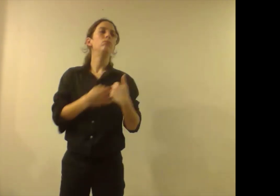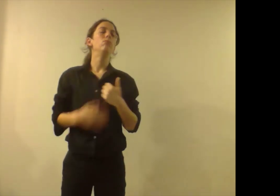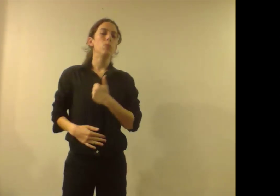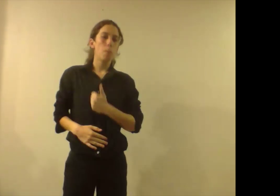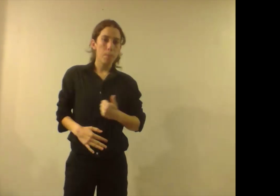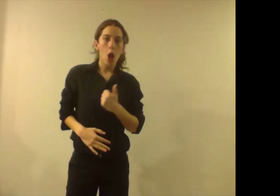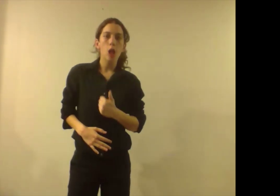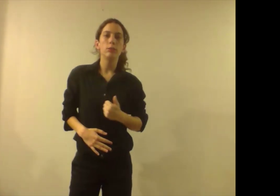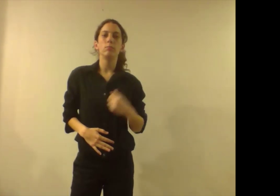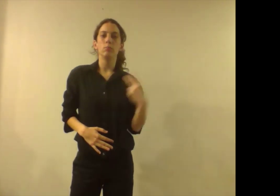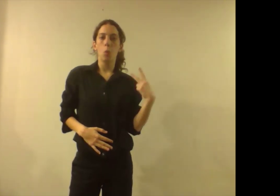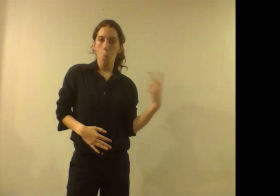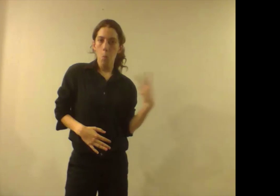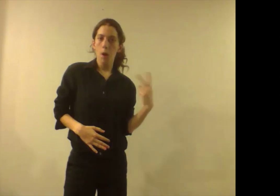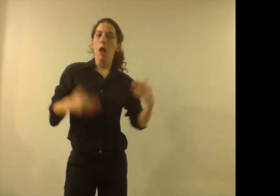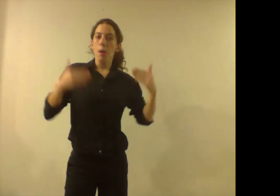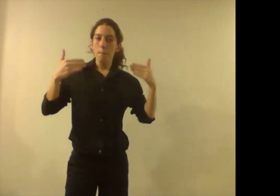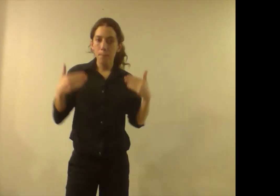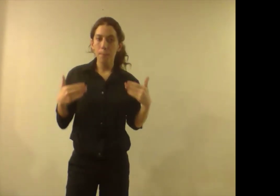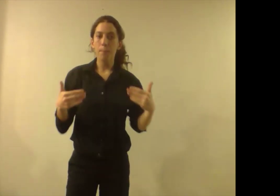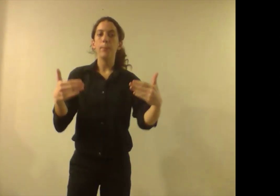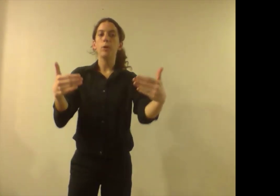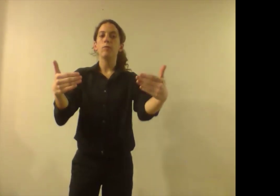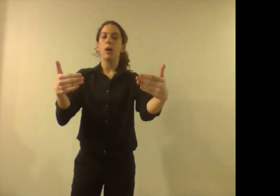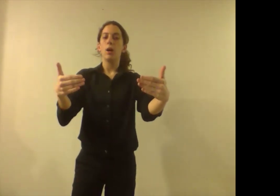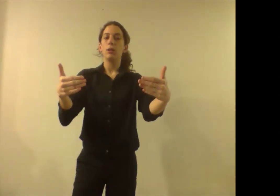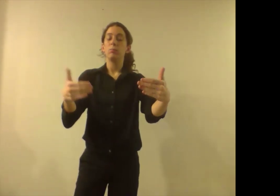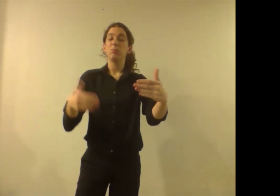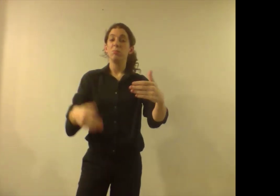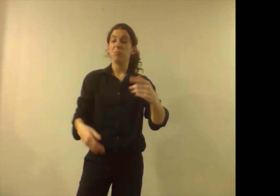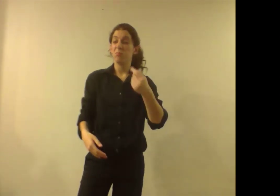truly apologize, we will both move on and get better.